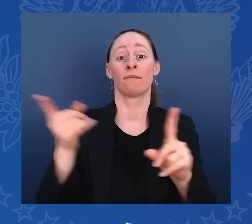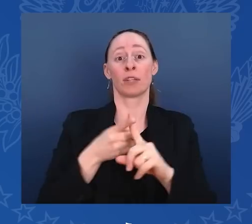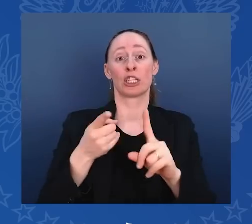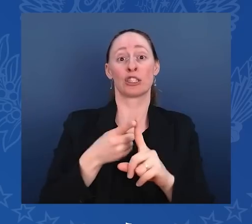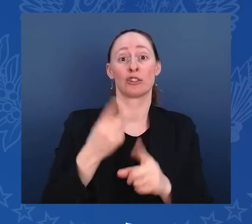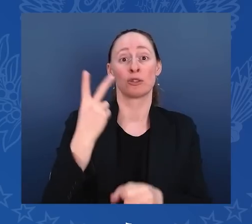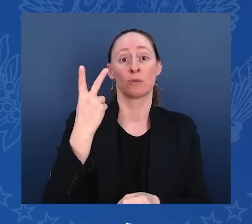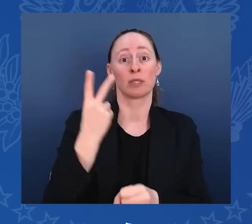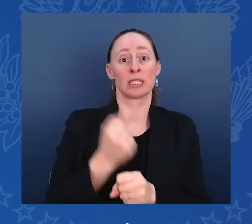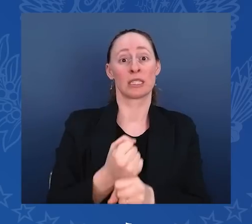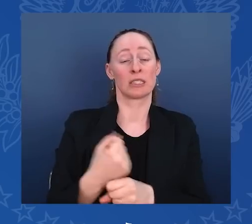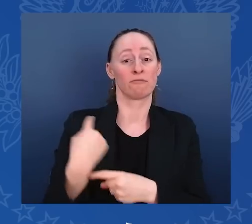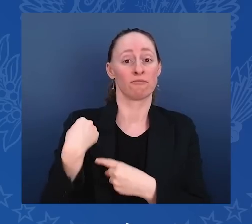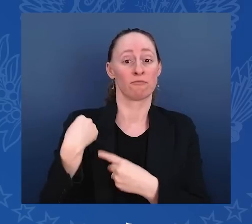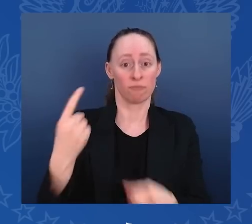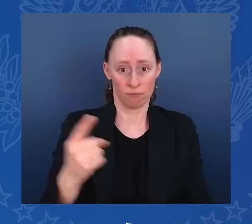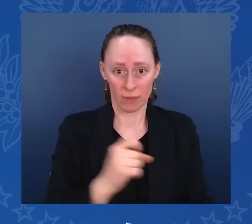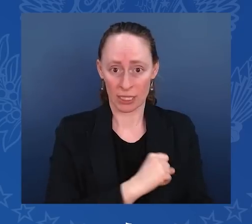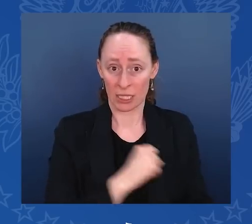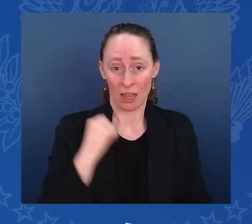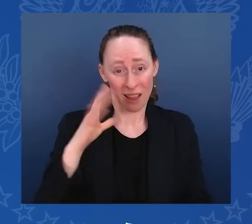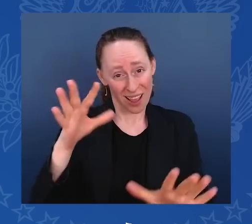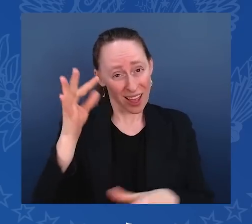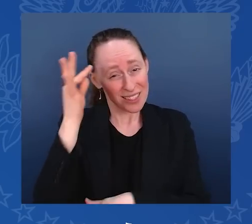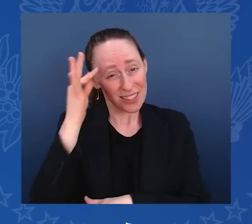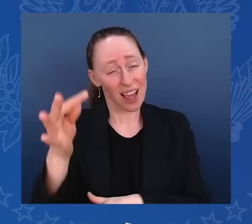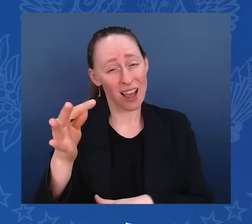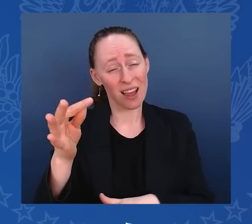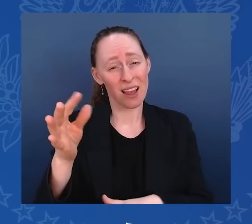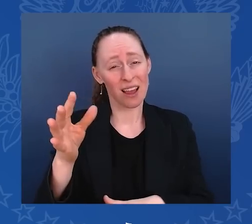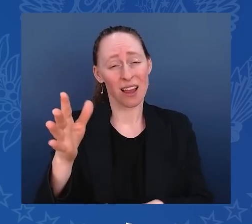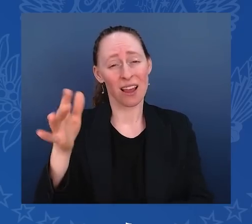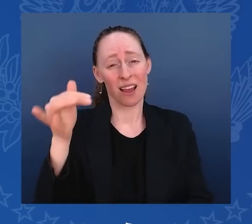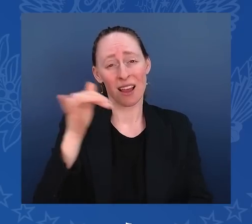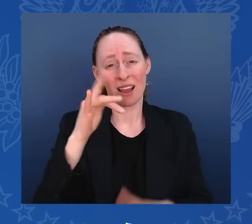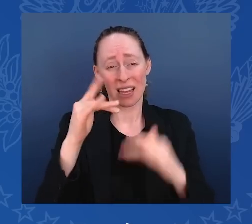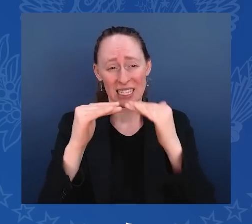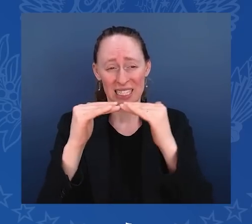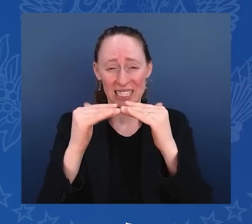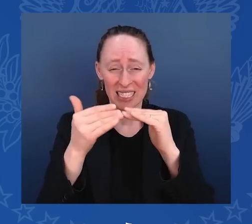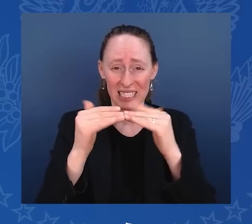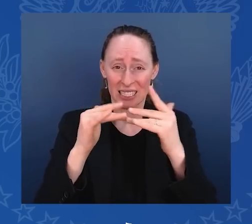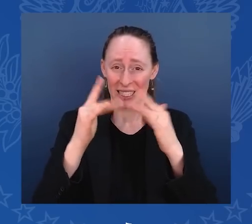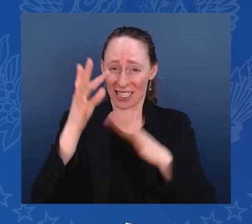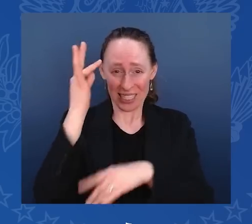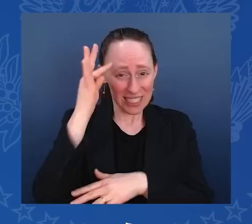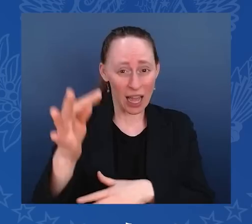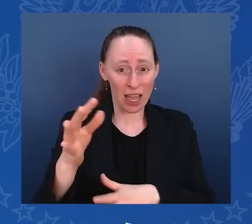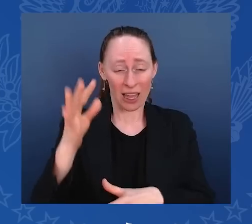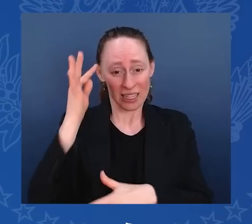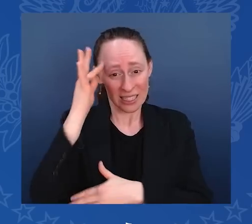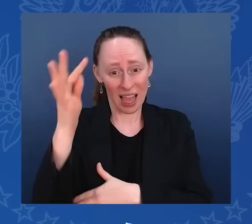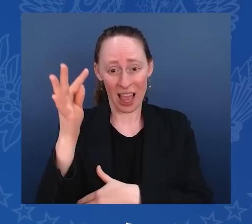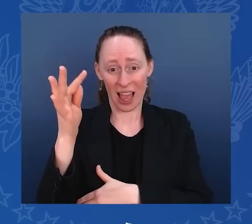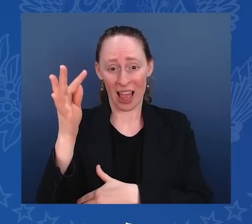Democrats have held only a narrow majority. On top of that, the Biden administration had fewer vacancies to fill on day